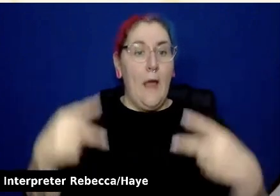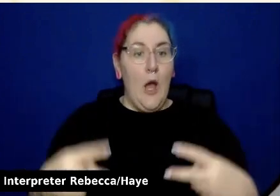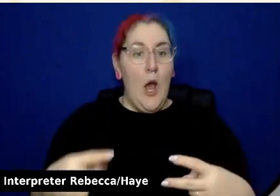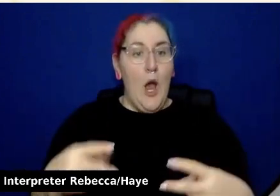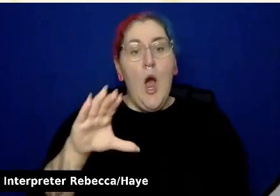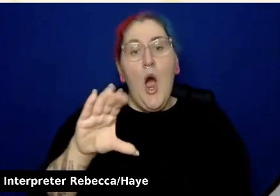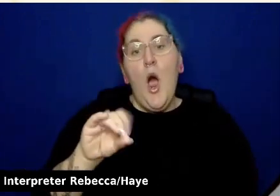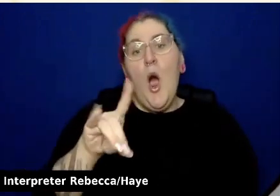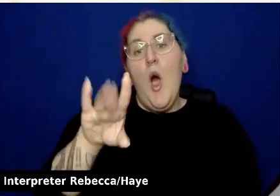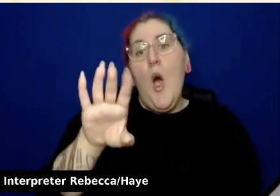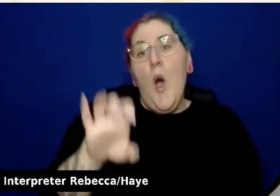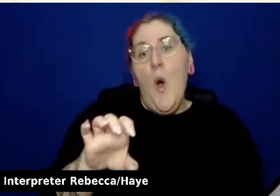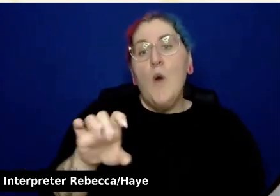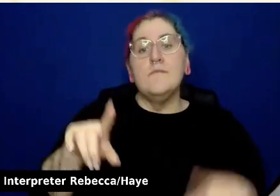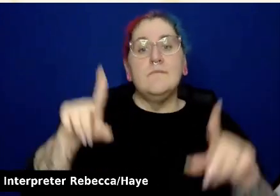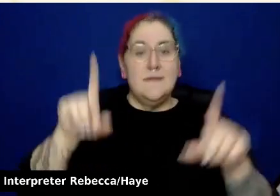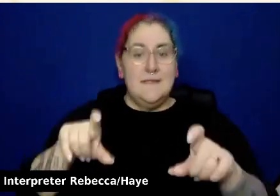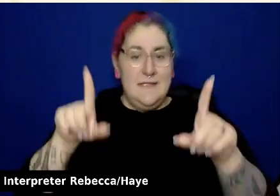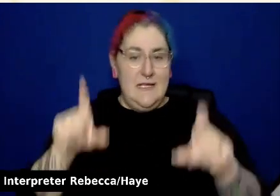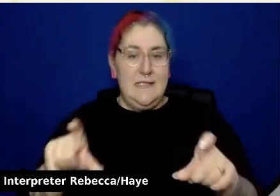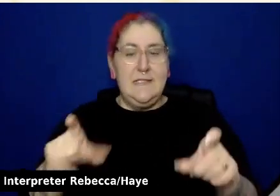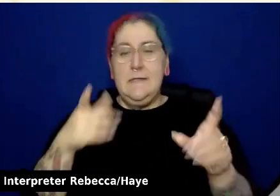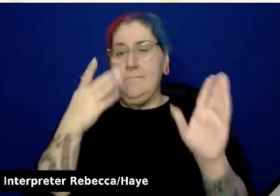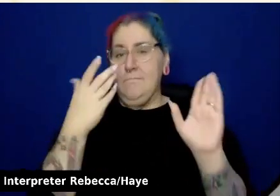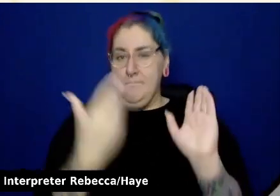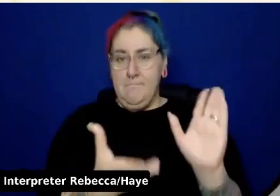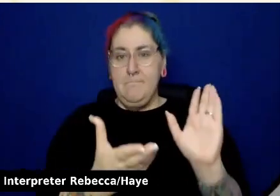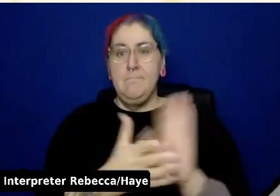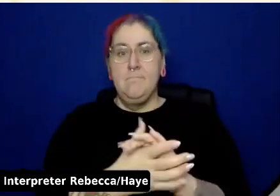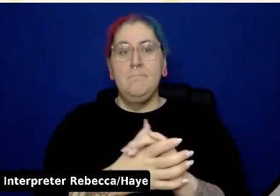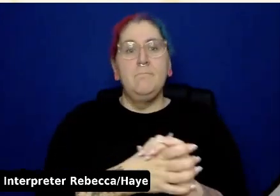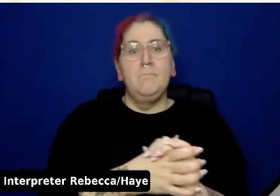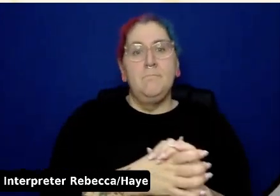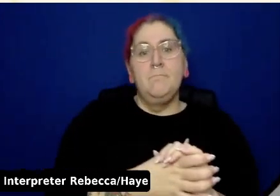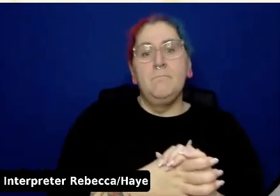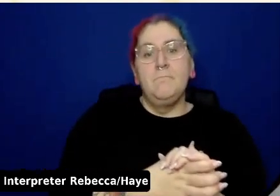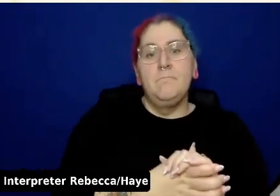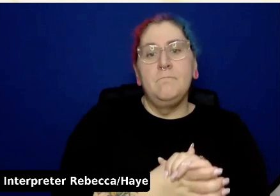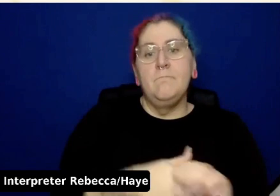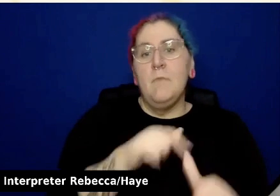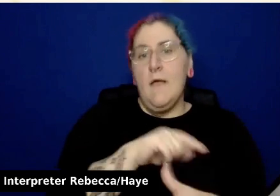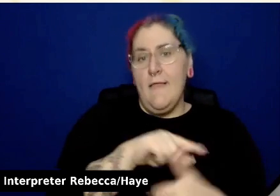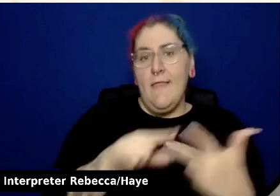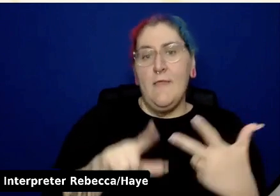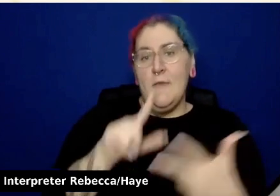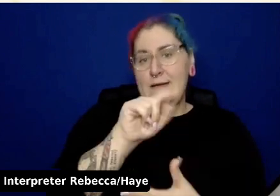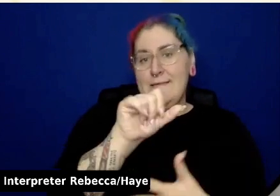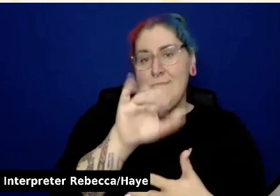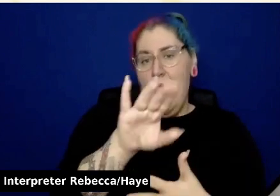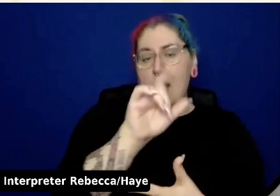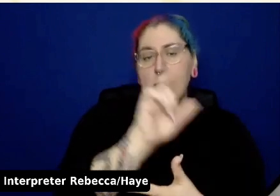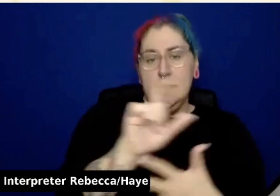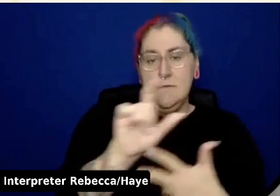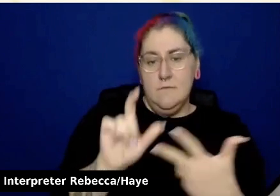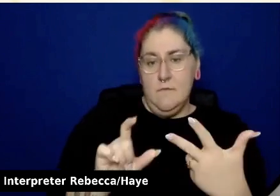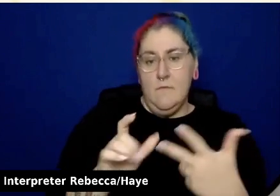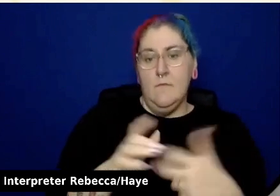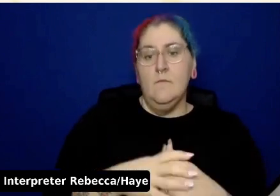There are three tabs, namely HTML, CSS and JavaScript in the tablist. All the three tabs were working fine visually